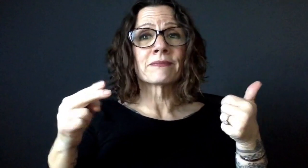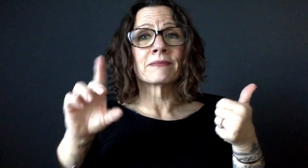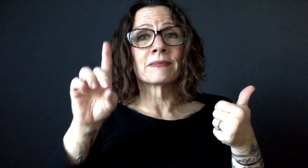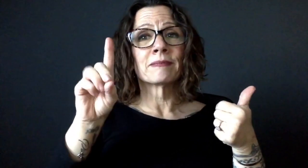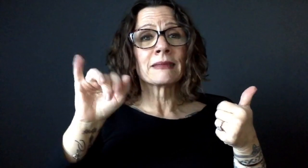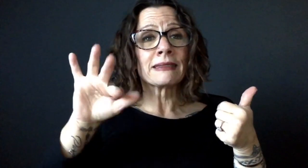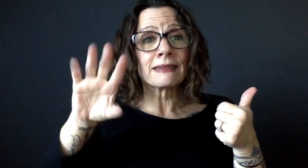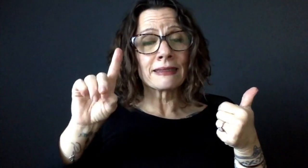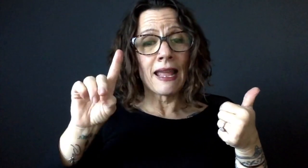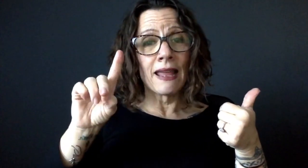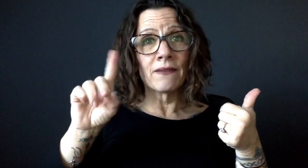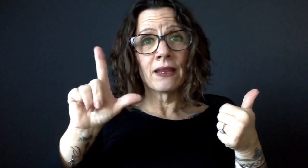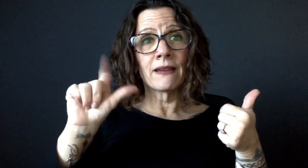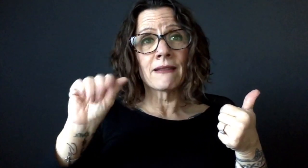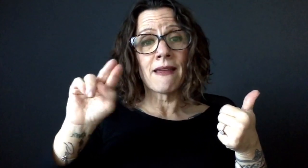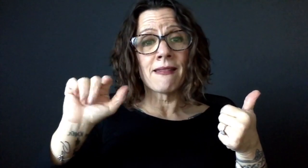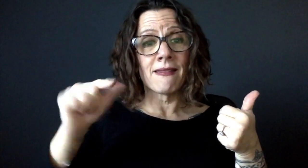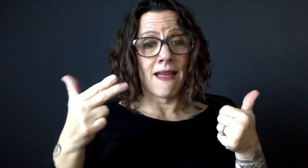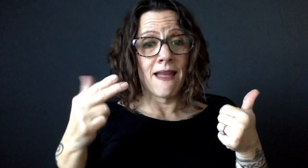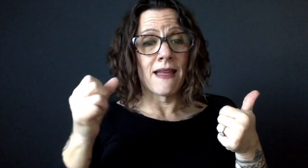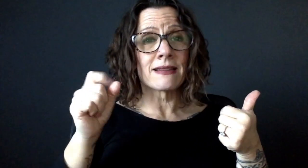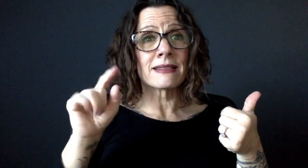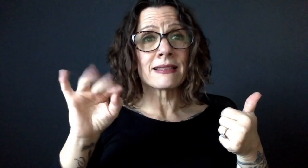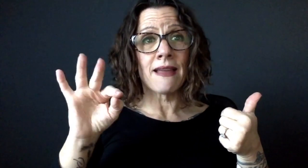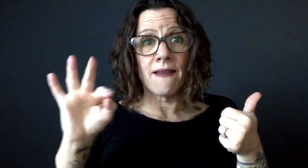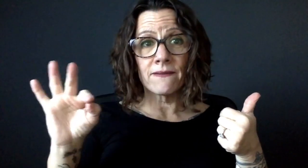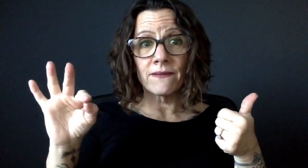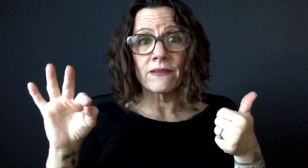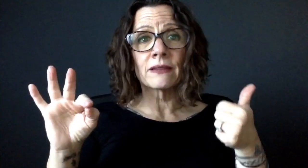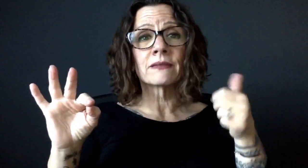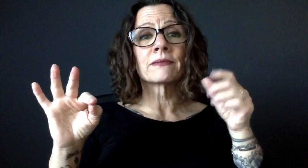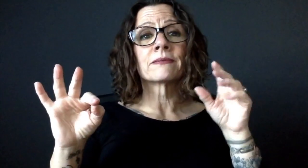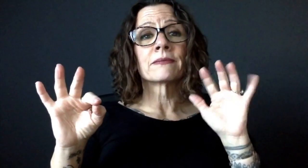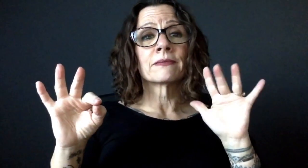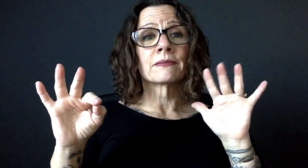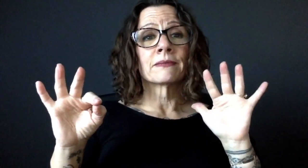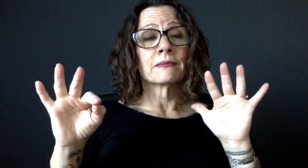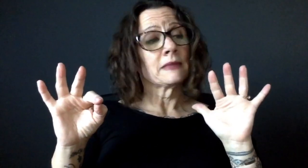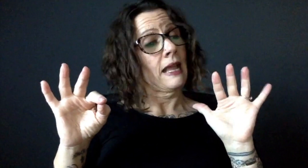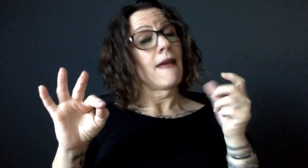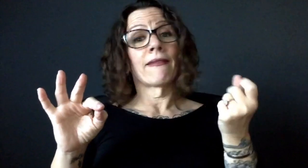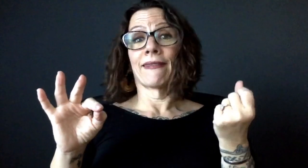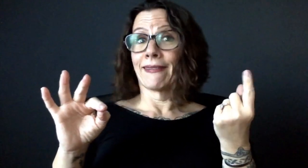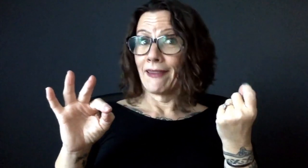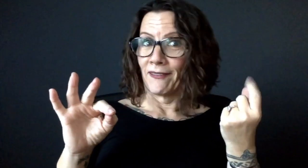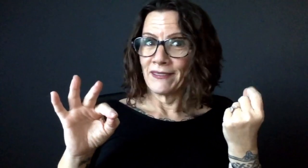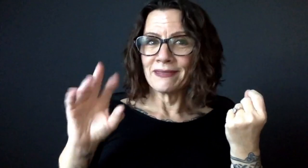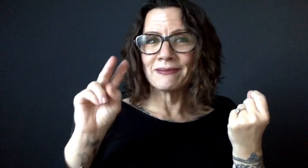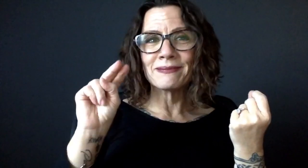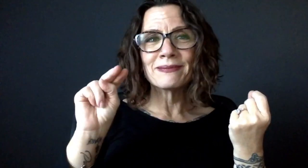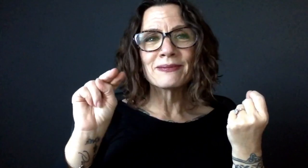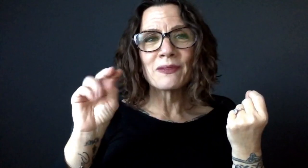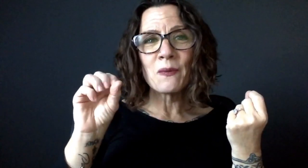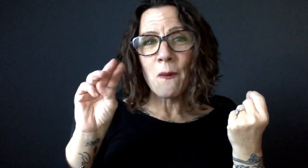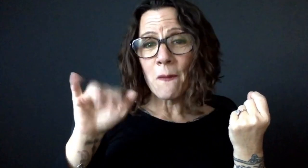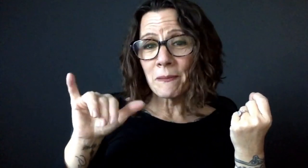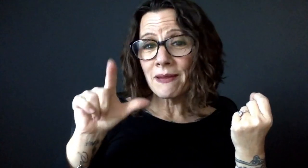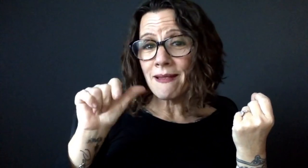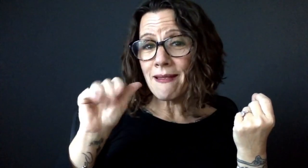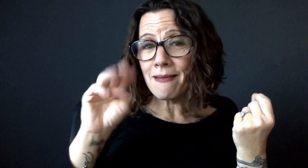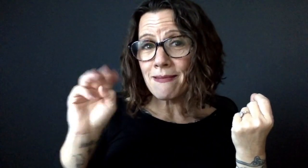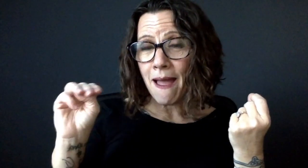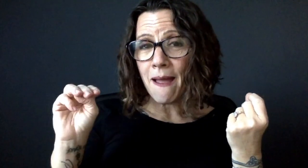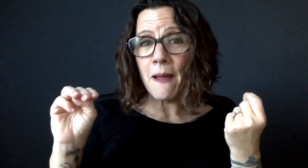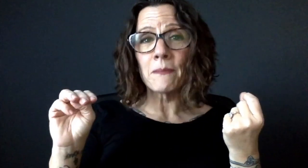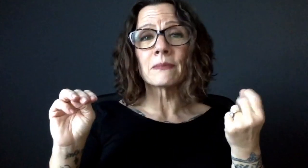David Langstaff, Nomy Lamm,